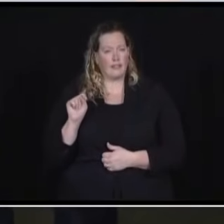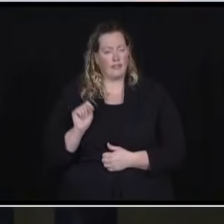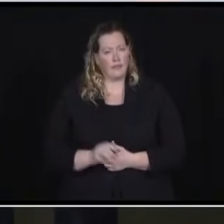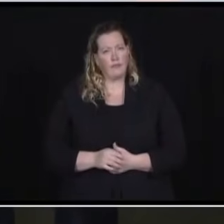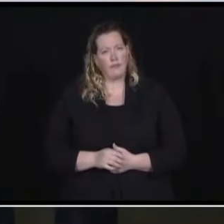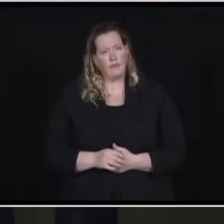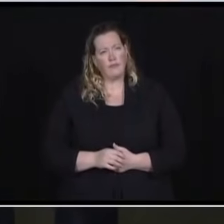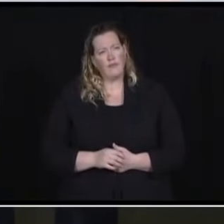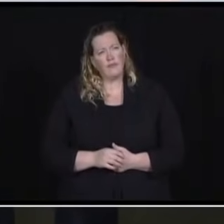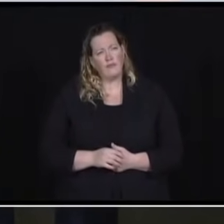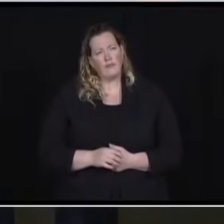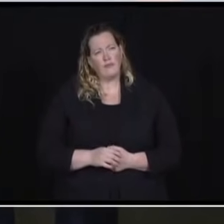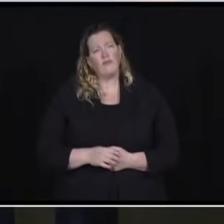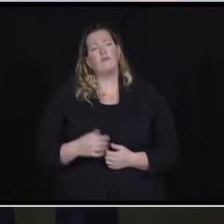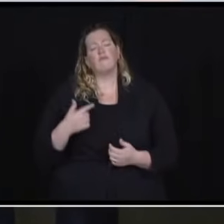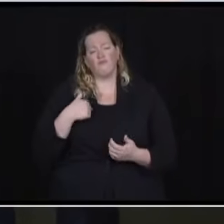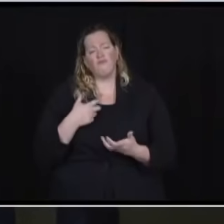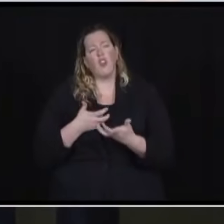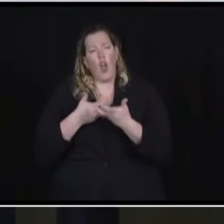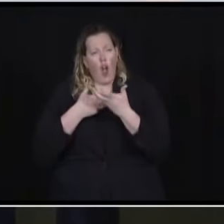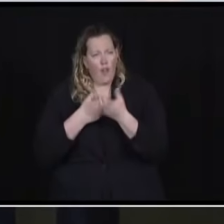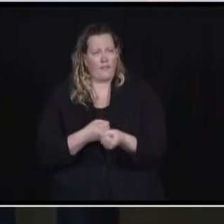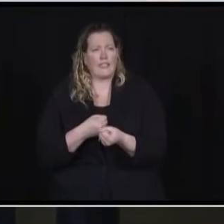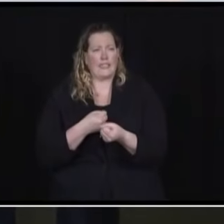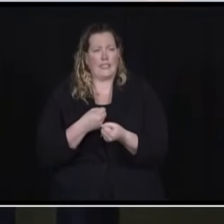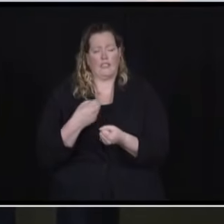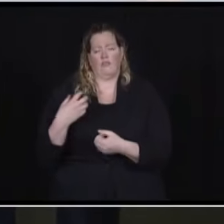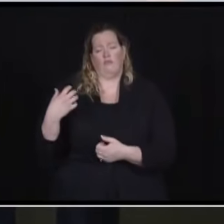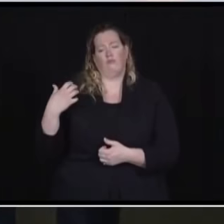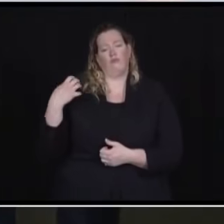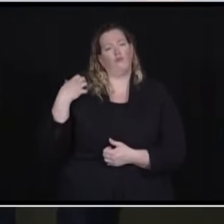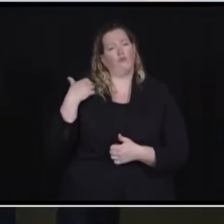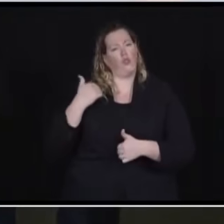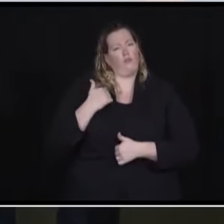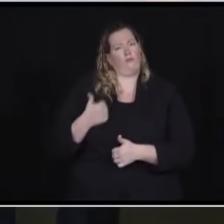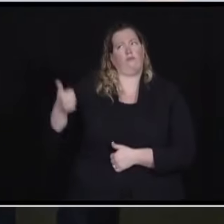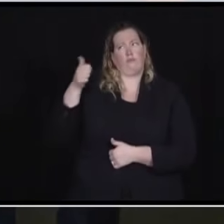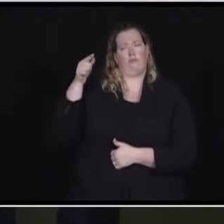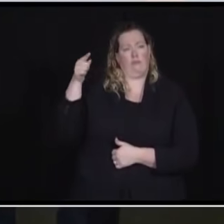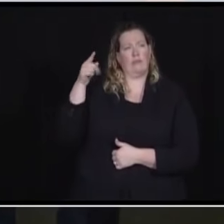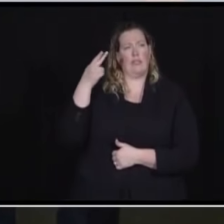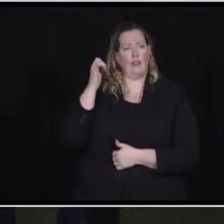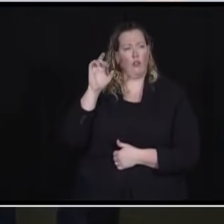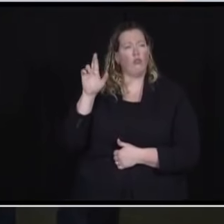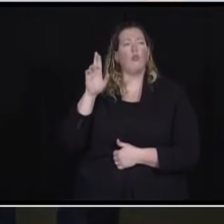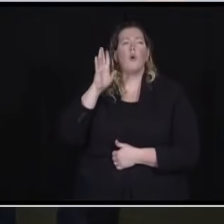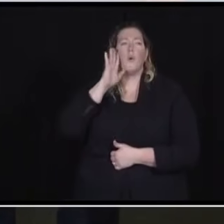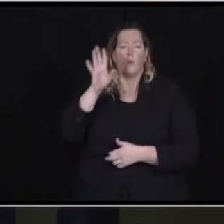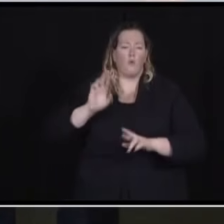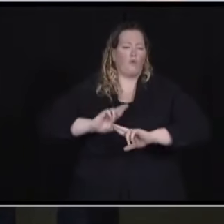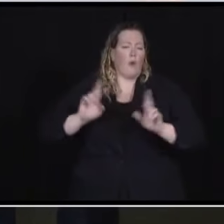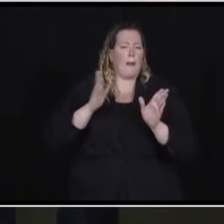talked about COVID 19 vaccine I 100% confidence in general Hilliard and his team, this will be done as Gen.